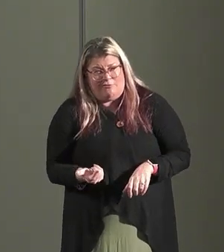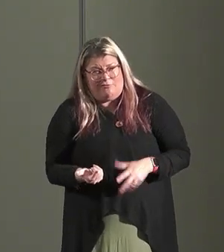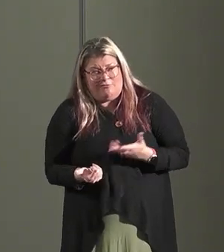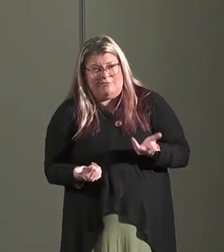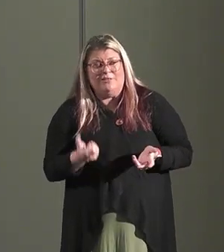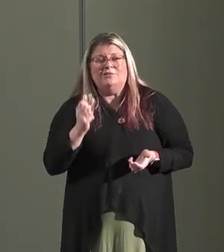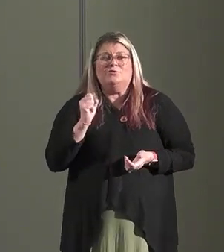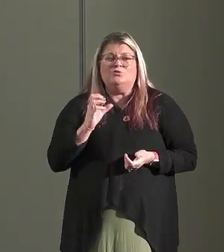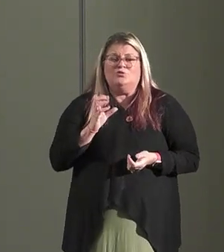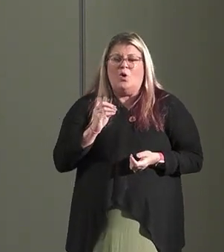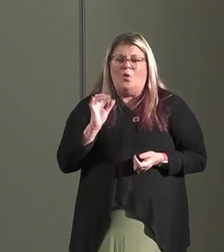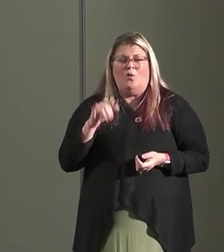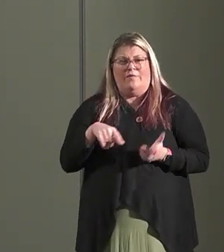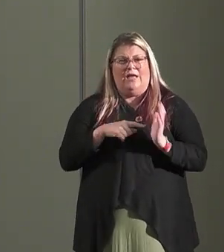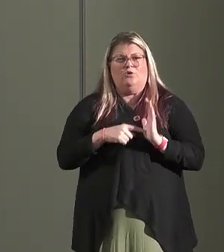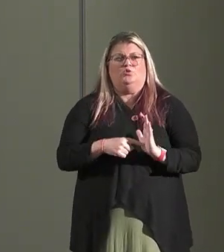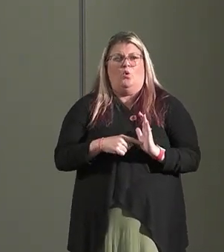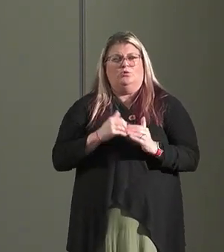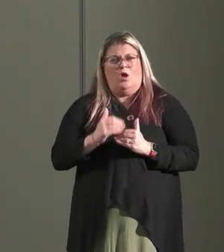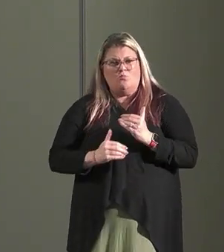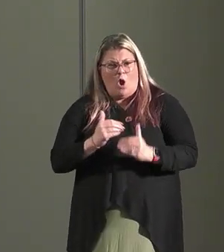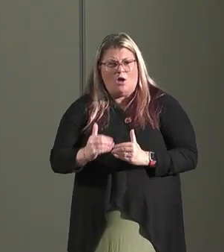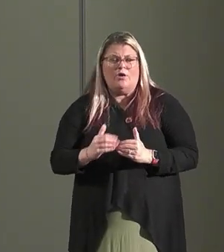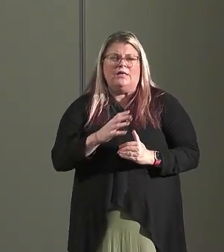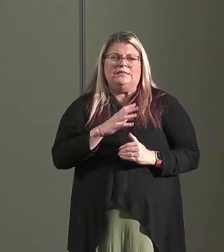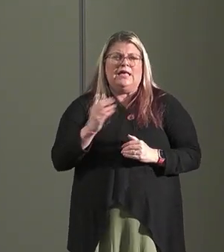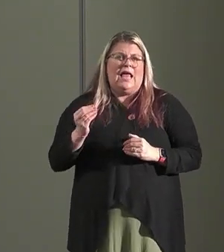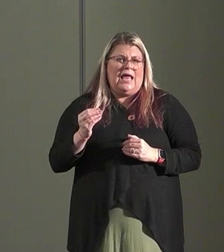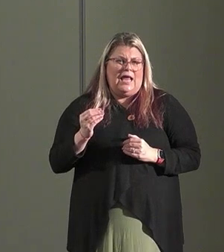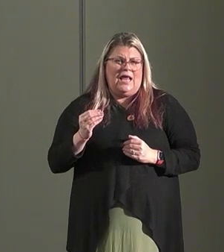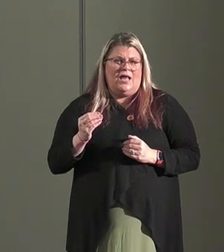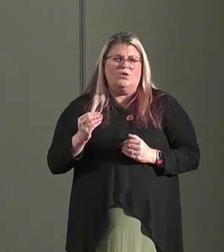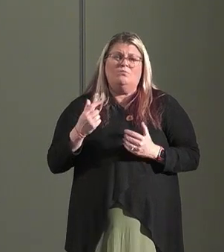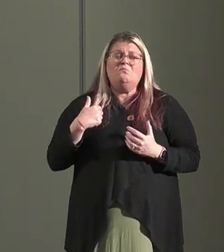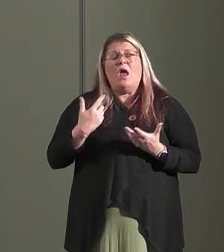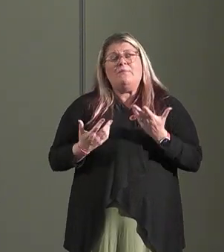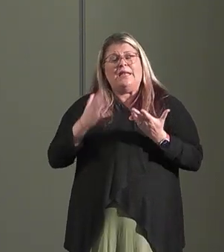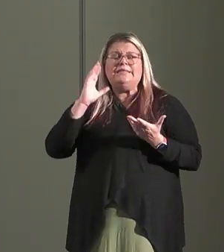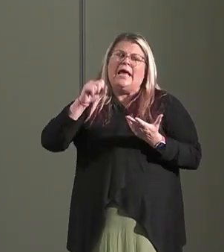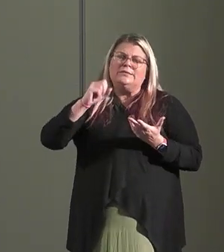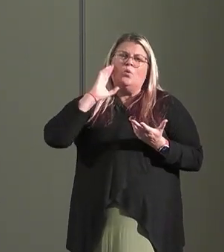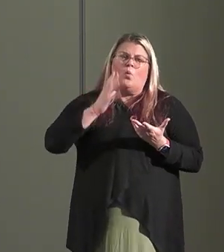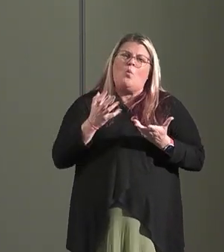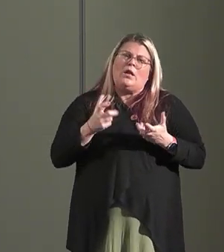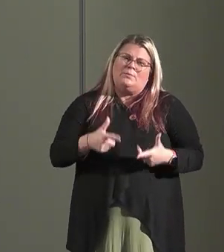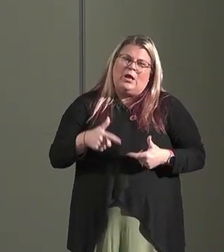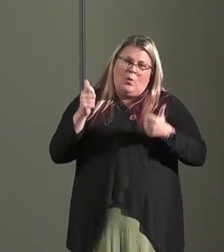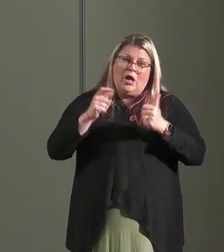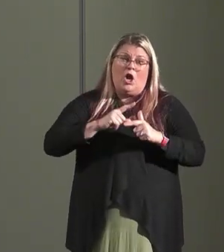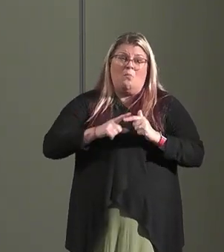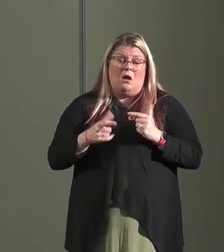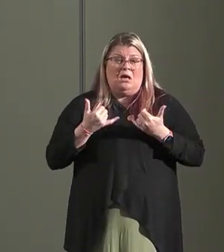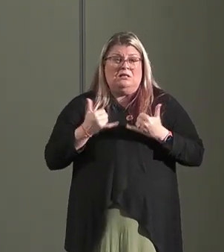that shows progress we expecting we like it to be quicker but it is encouraging set of data points